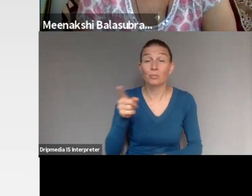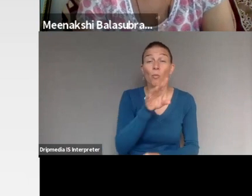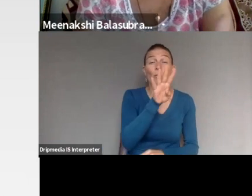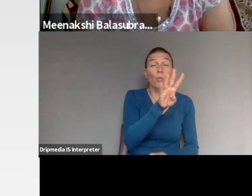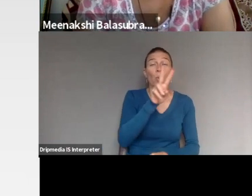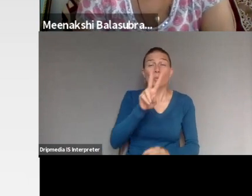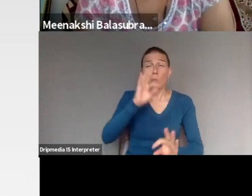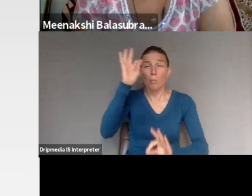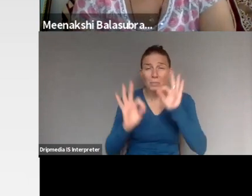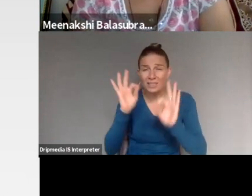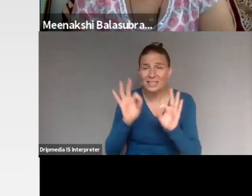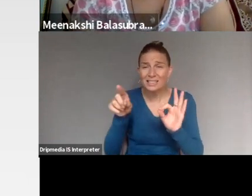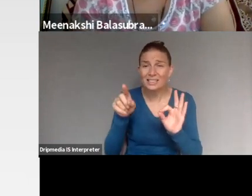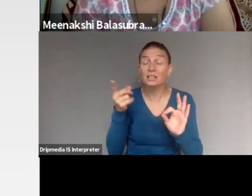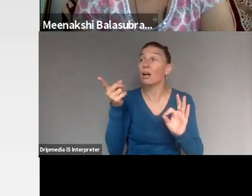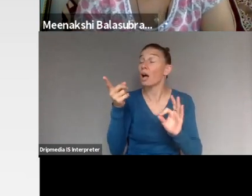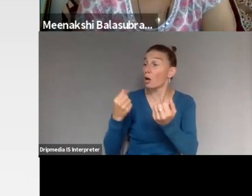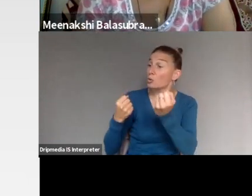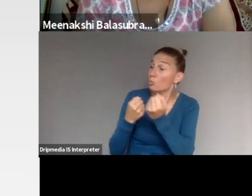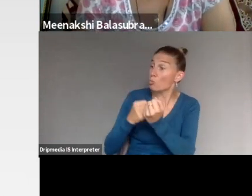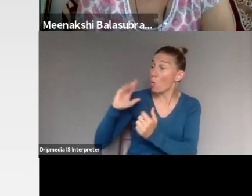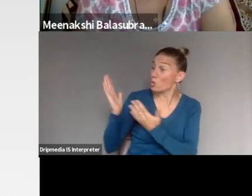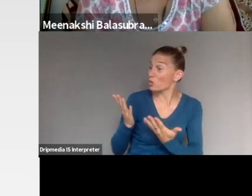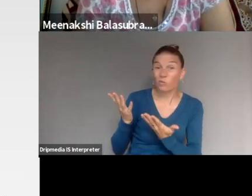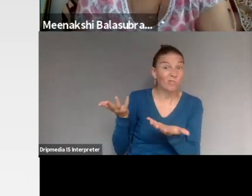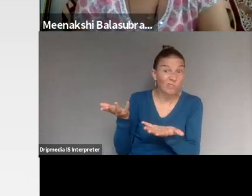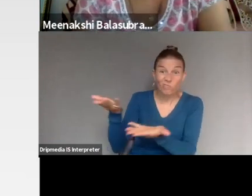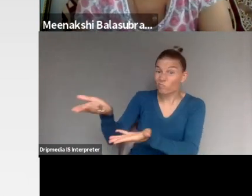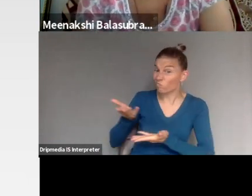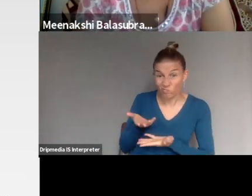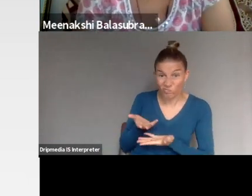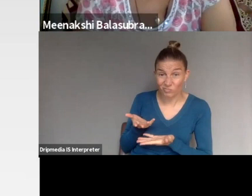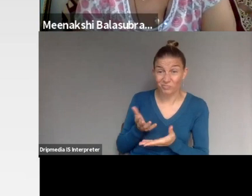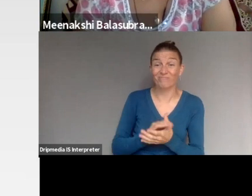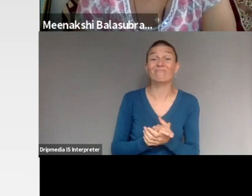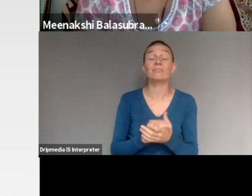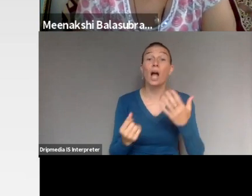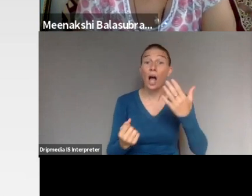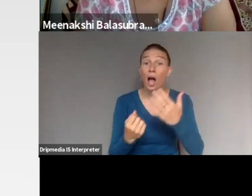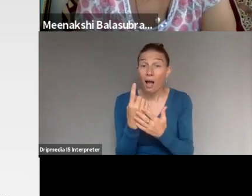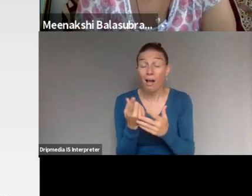All this has led to high-risk of isolation and starvation and death has been reported in media.